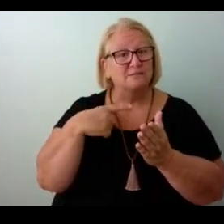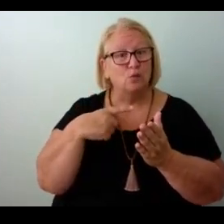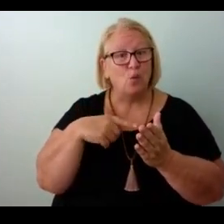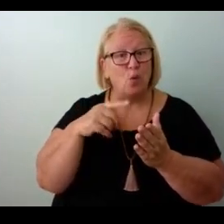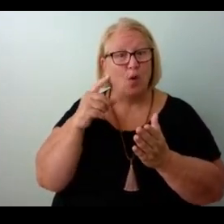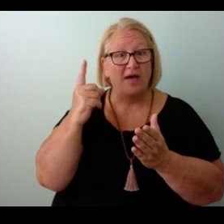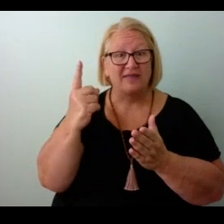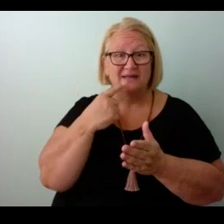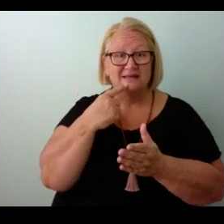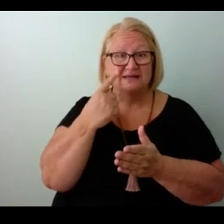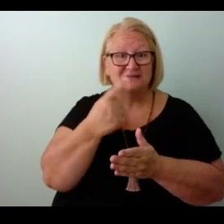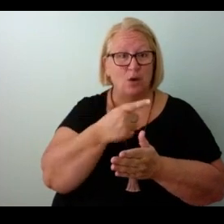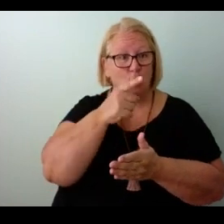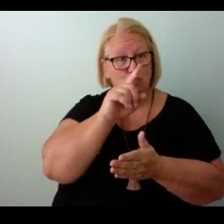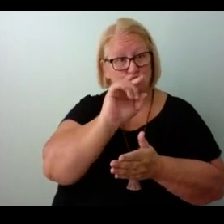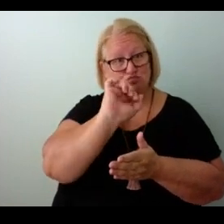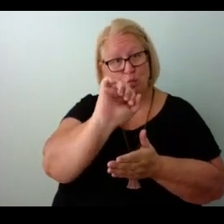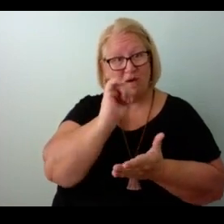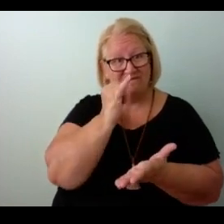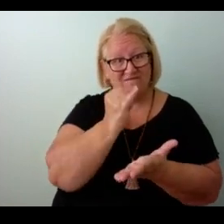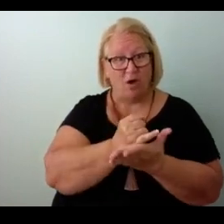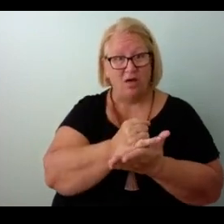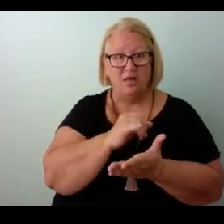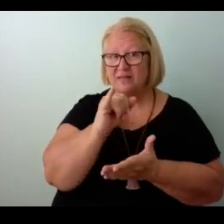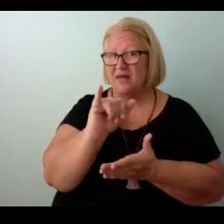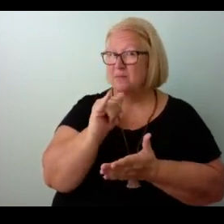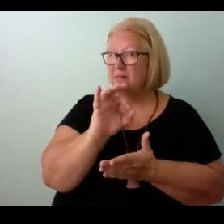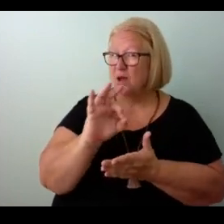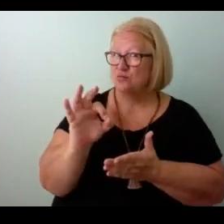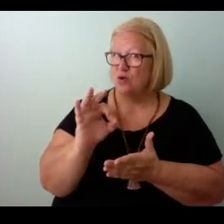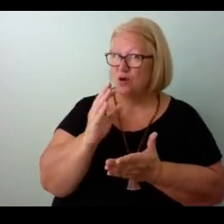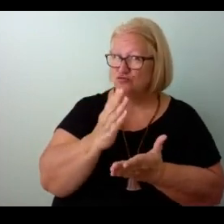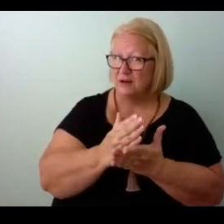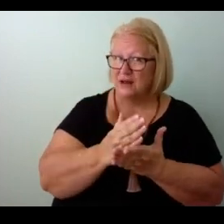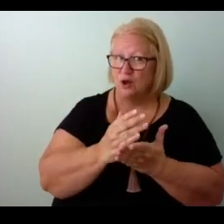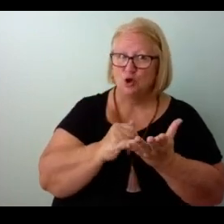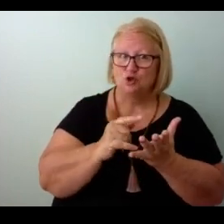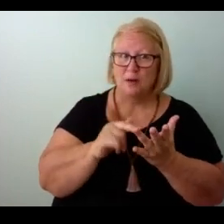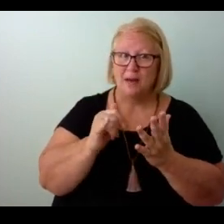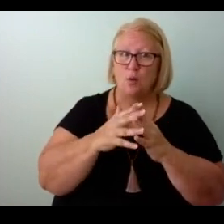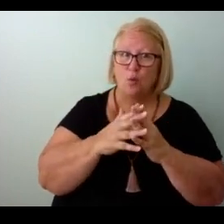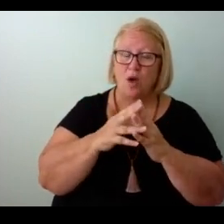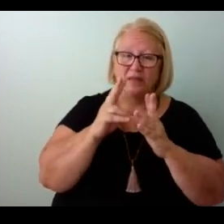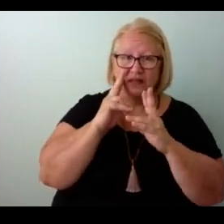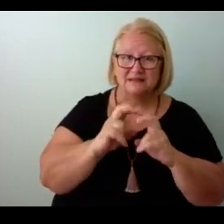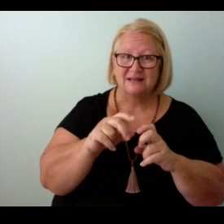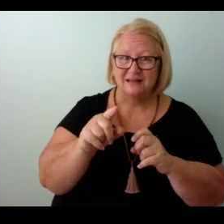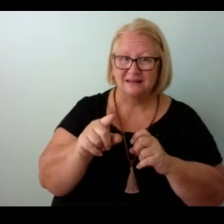at fault that might not actually be the case. That might be a point that can be explored by us.